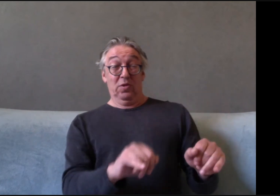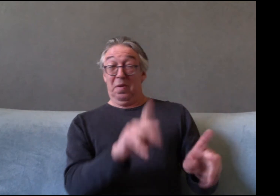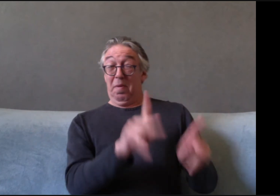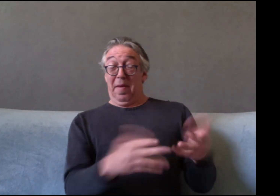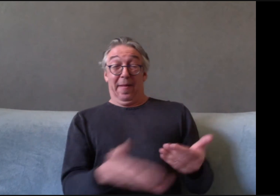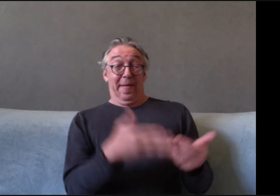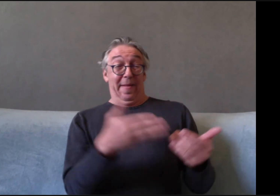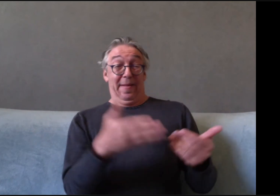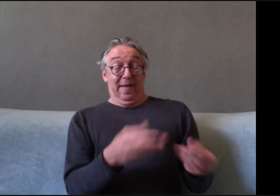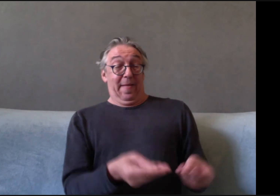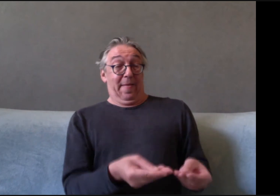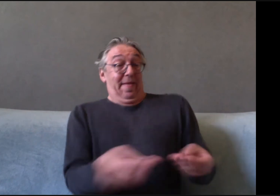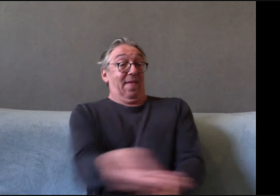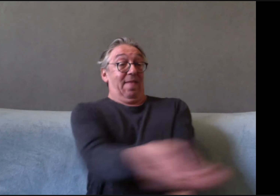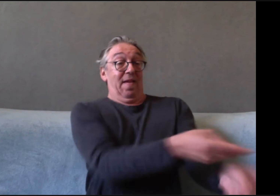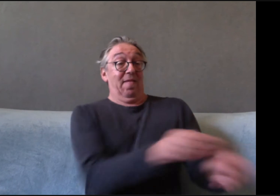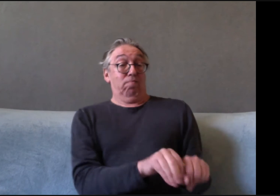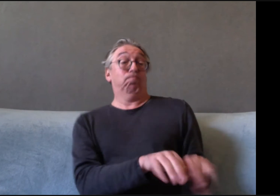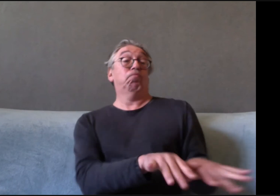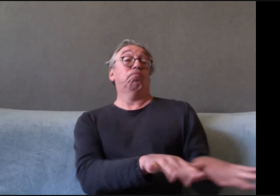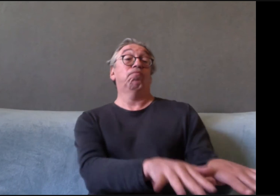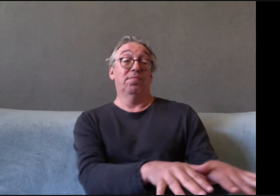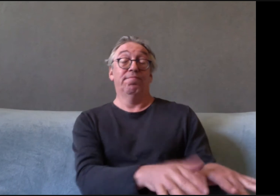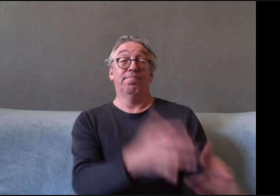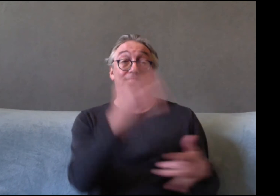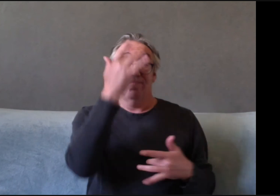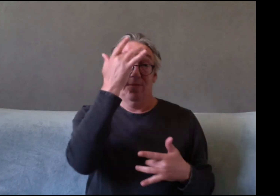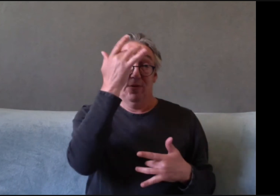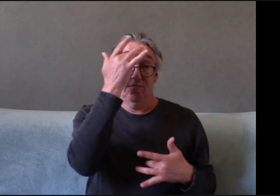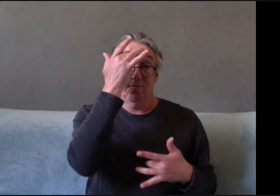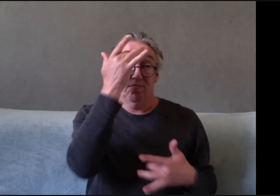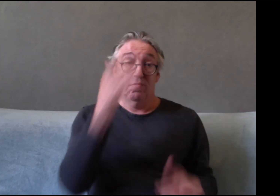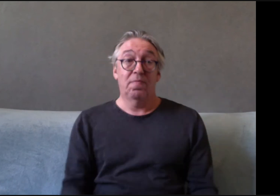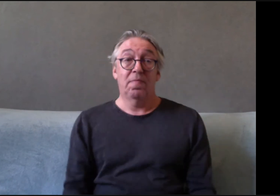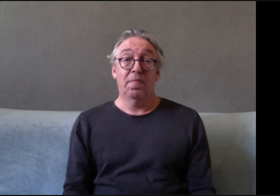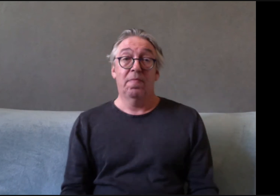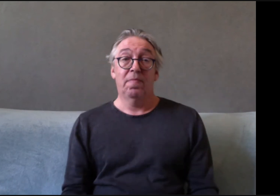We think with that as well the situation of Holland is going...